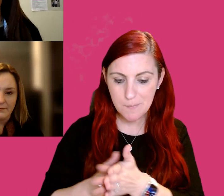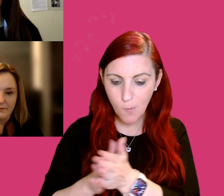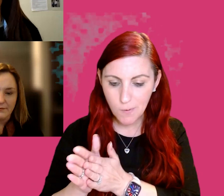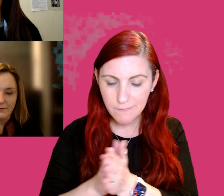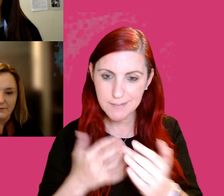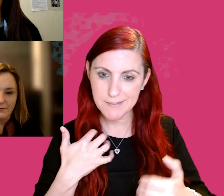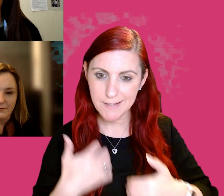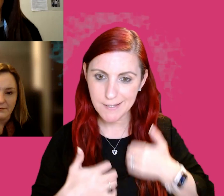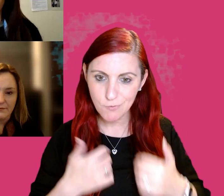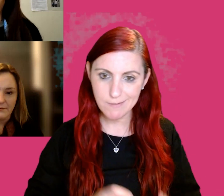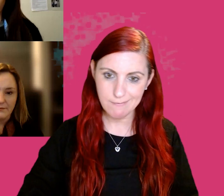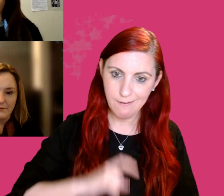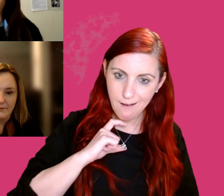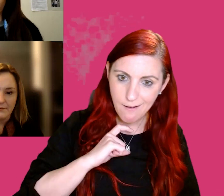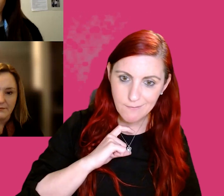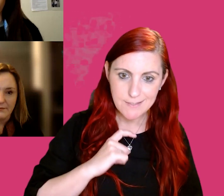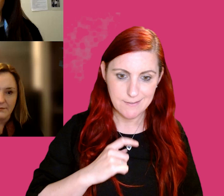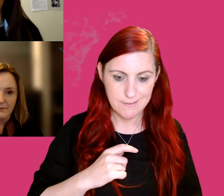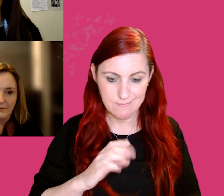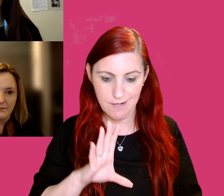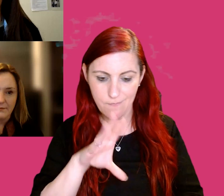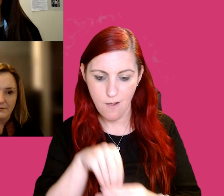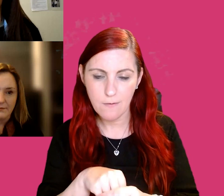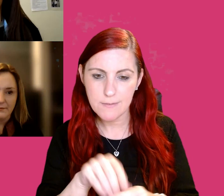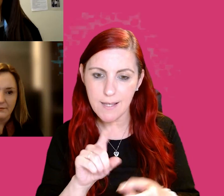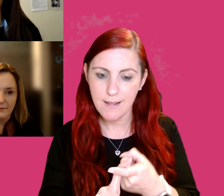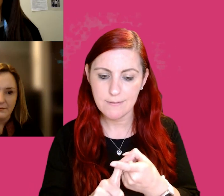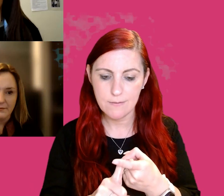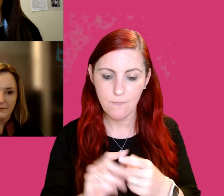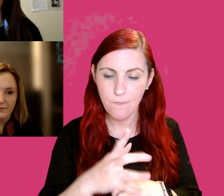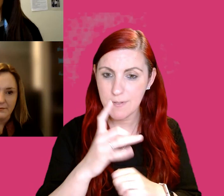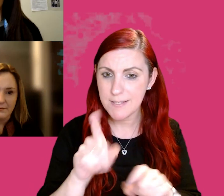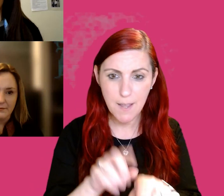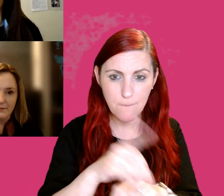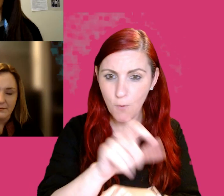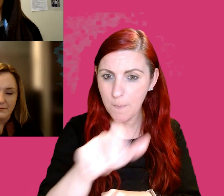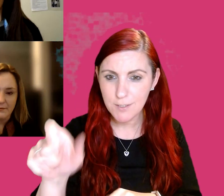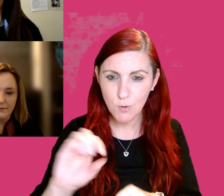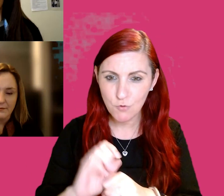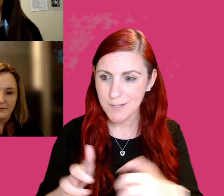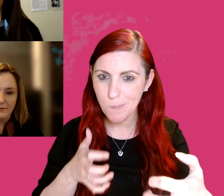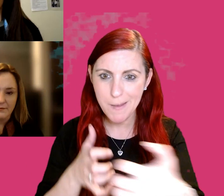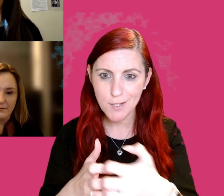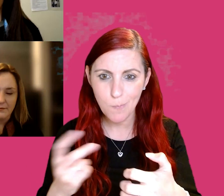confidence in getting involved and the same for patients so trying to match the two together um